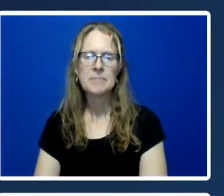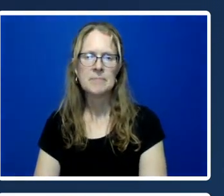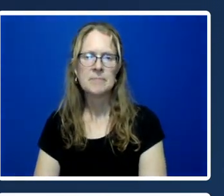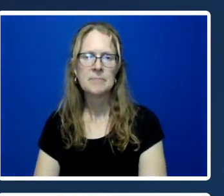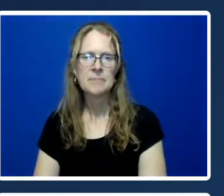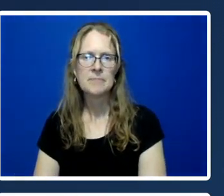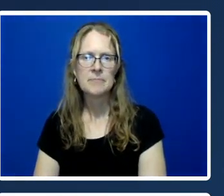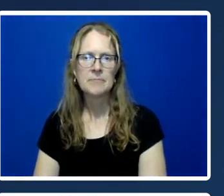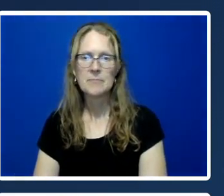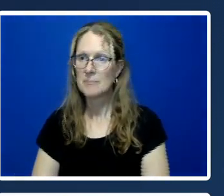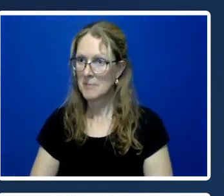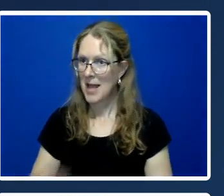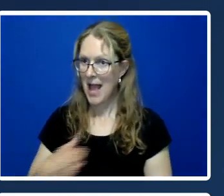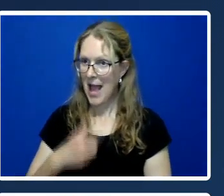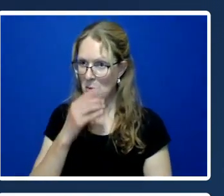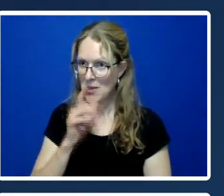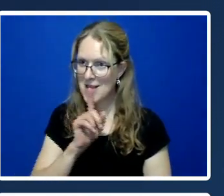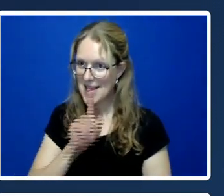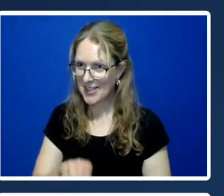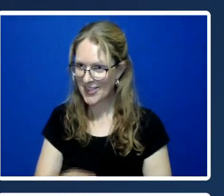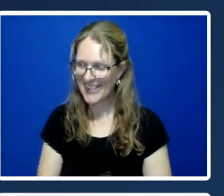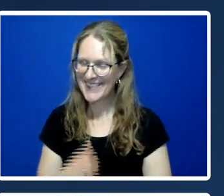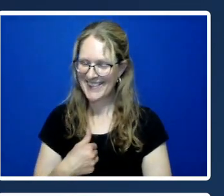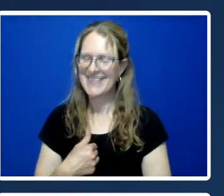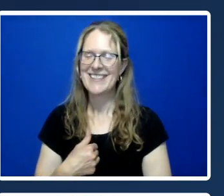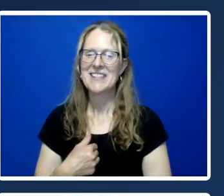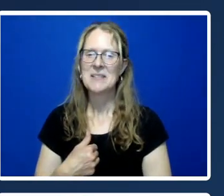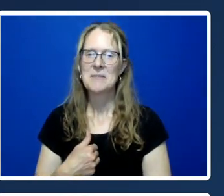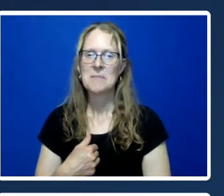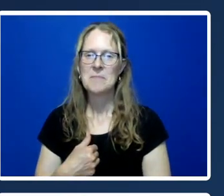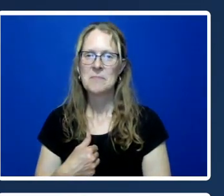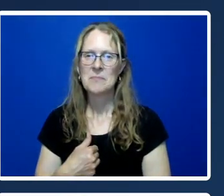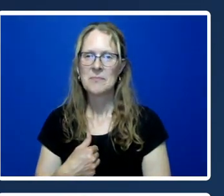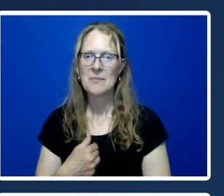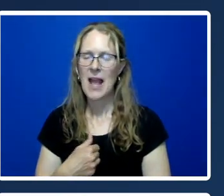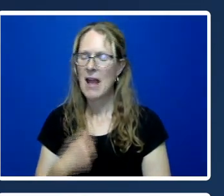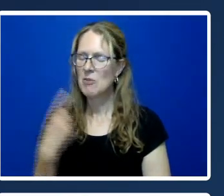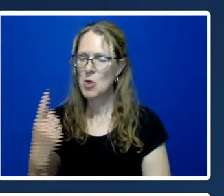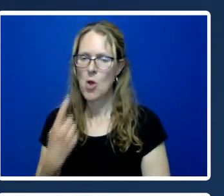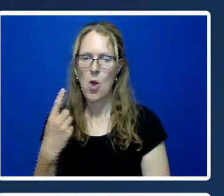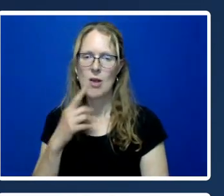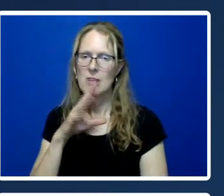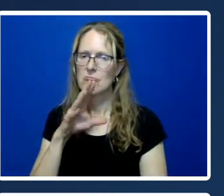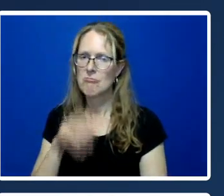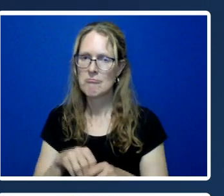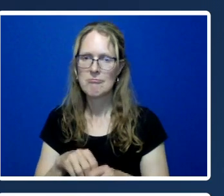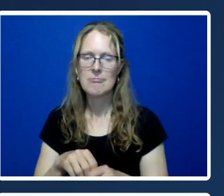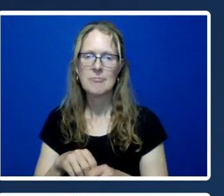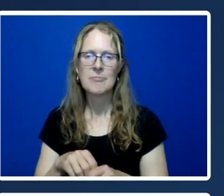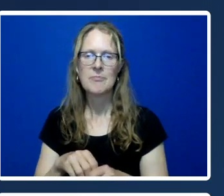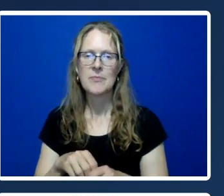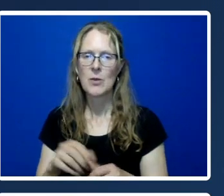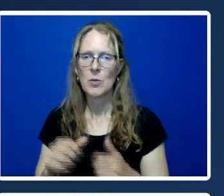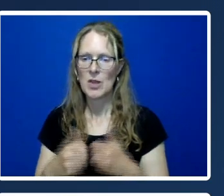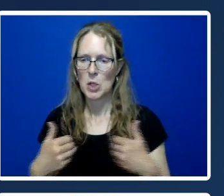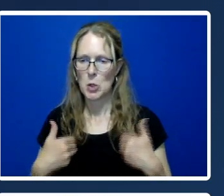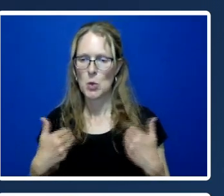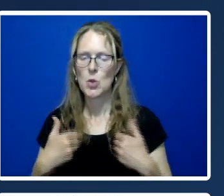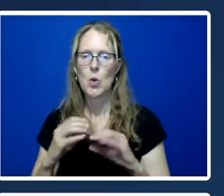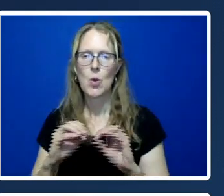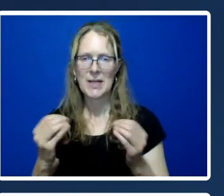Robbie, I was always active with a youth organization in Mississippi where I lived